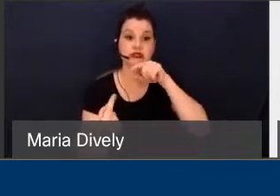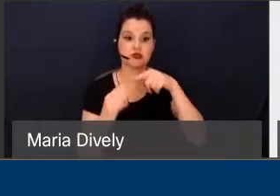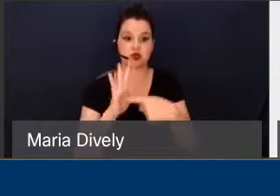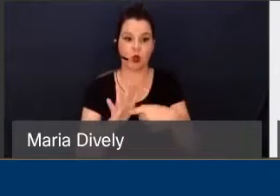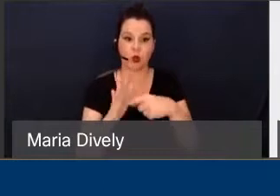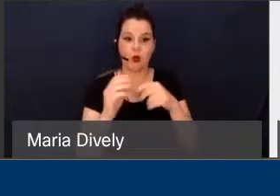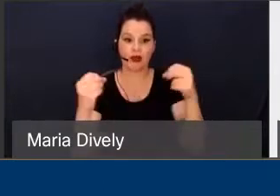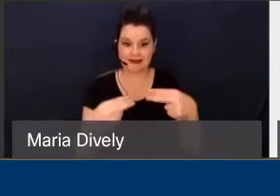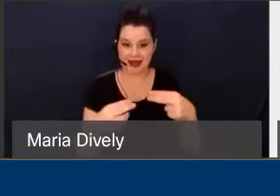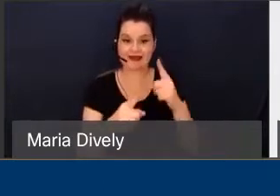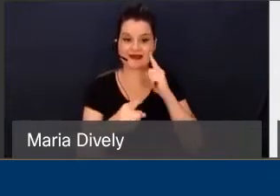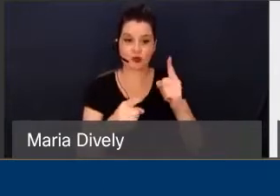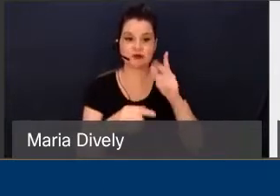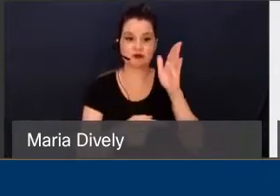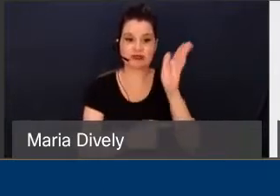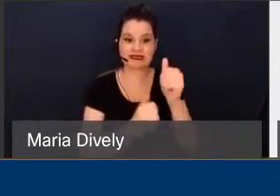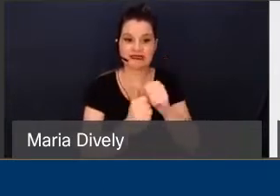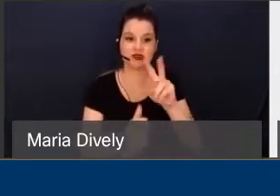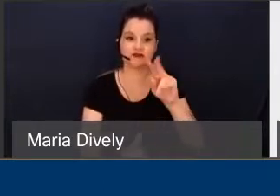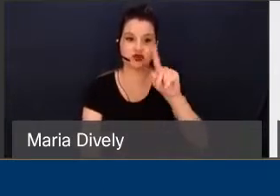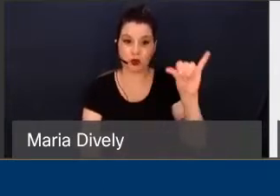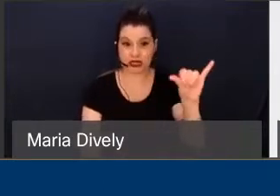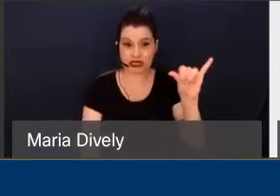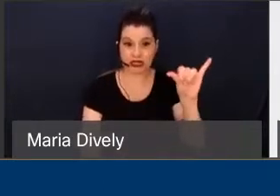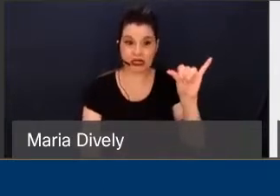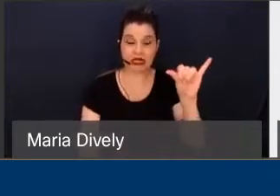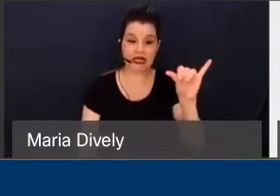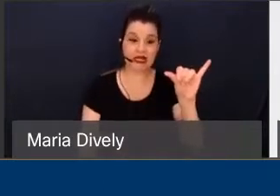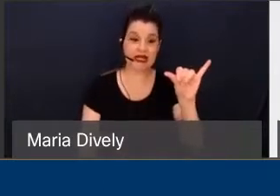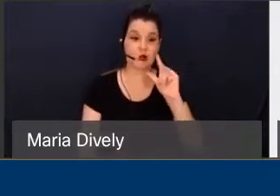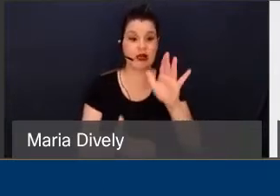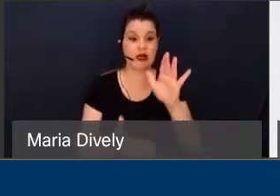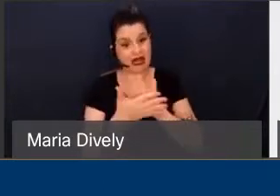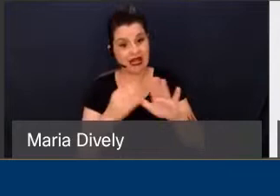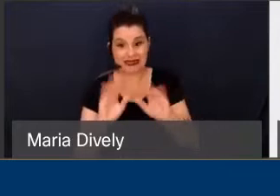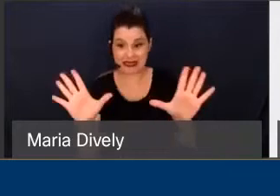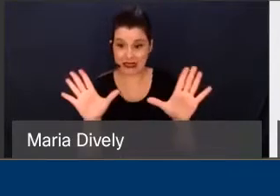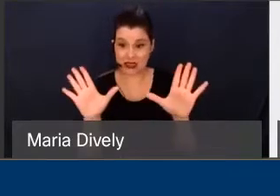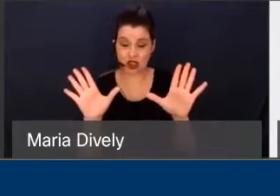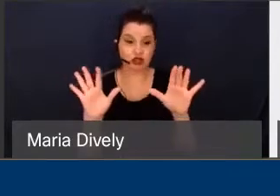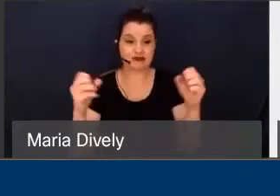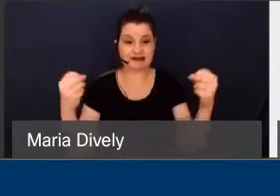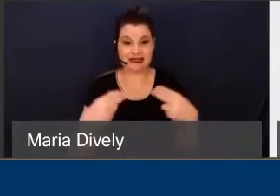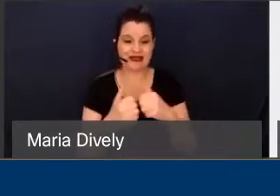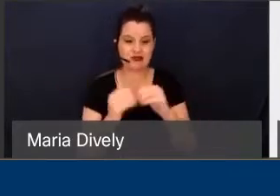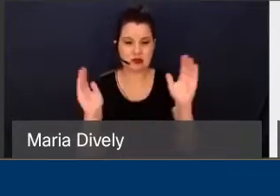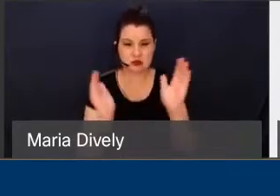um, that was presented virtually and it's a nice, clear slide. Um, even on a small screen,